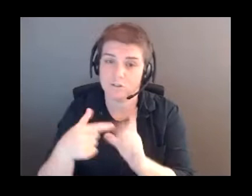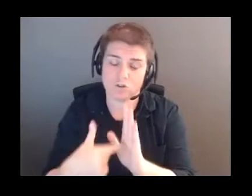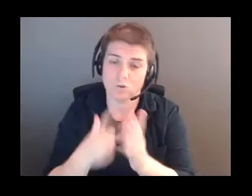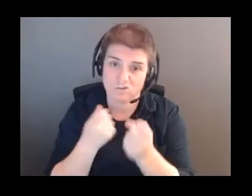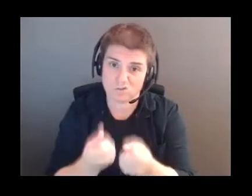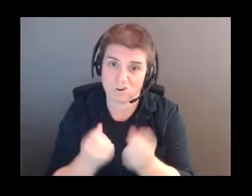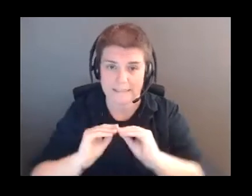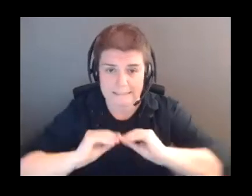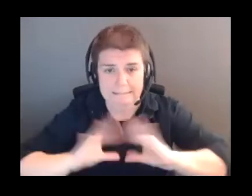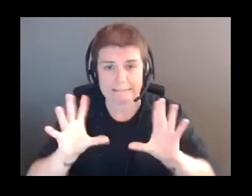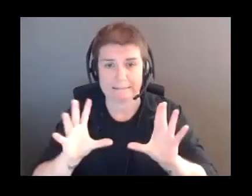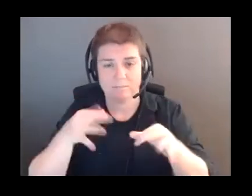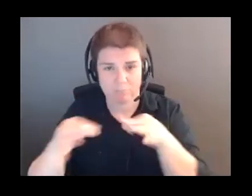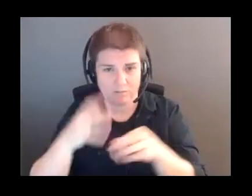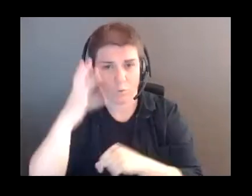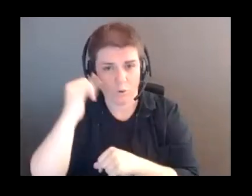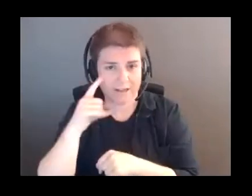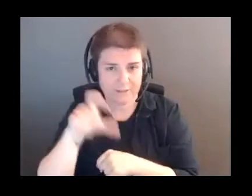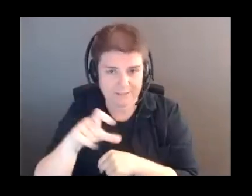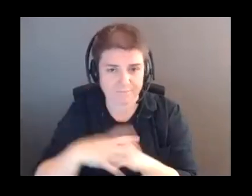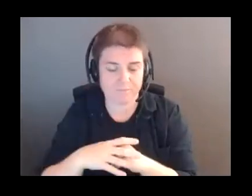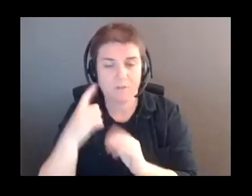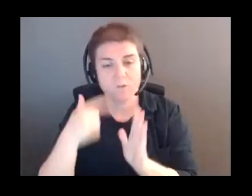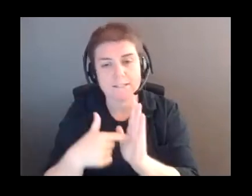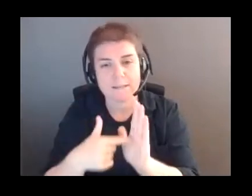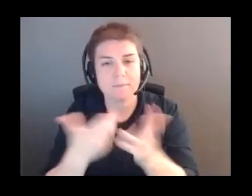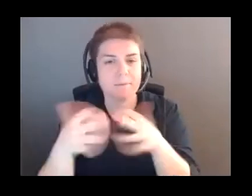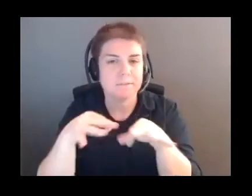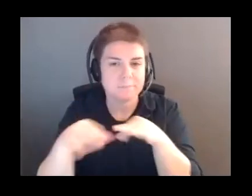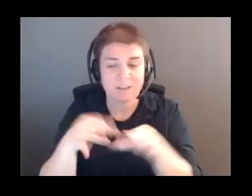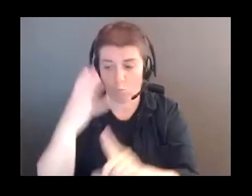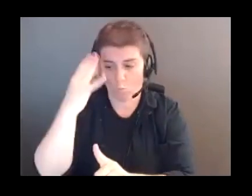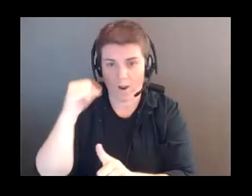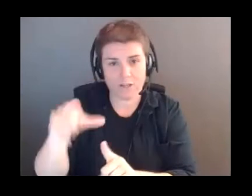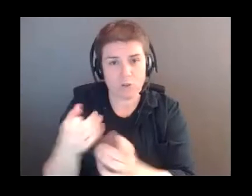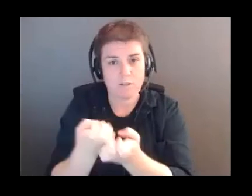case for it. For example, you might explain why you need this equipment and how it will